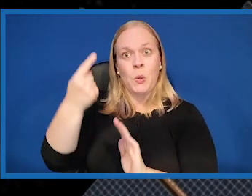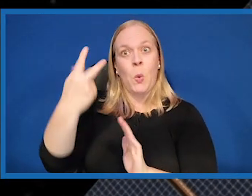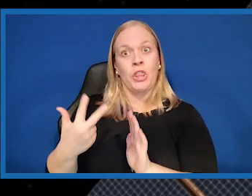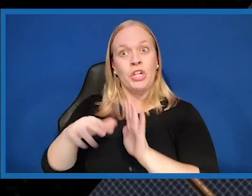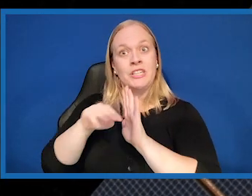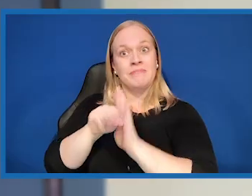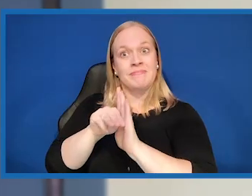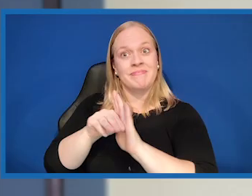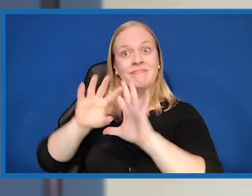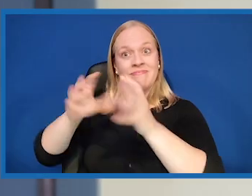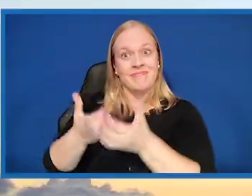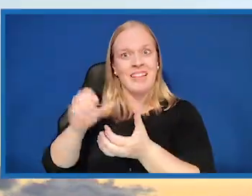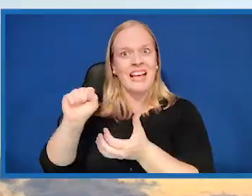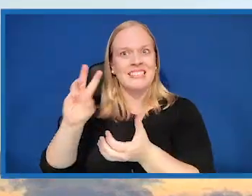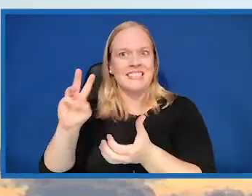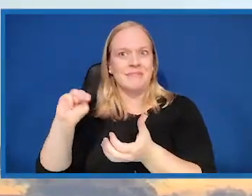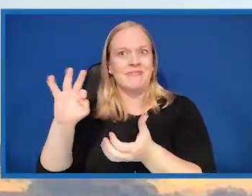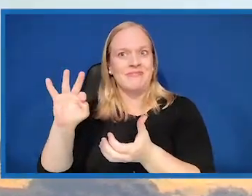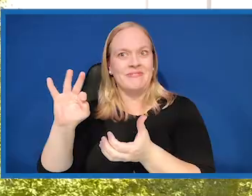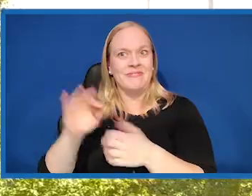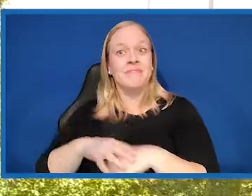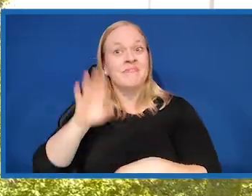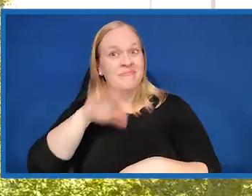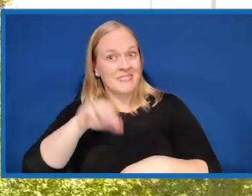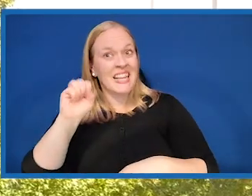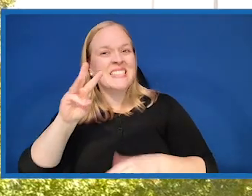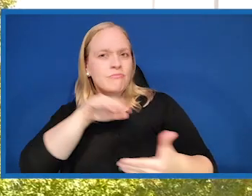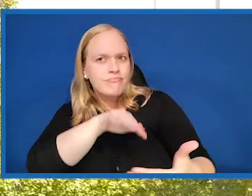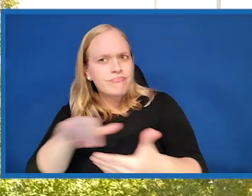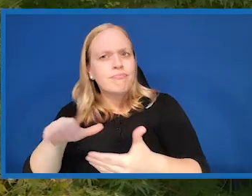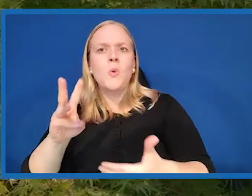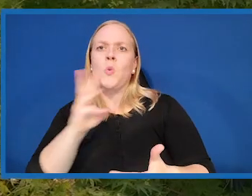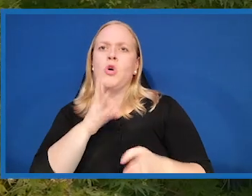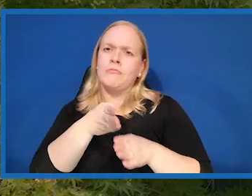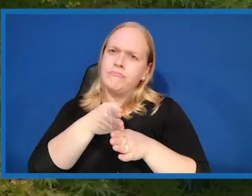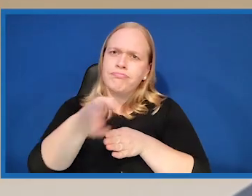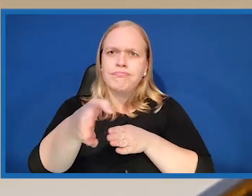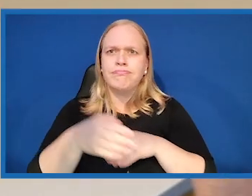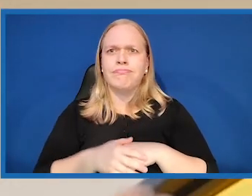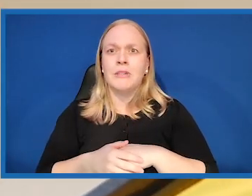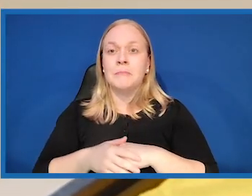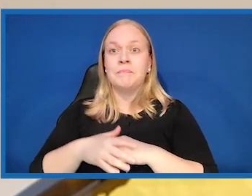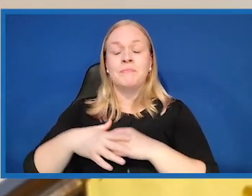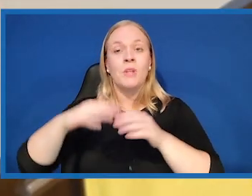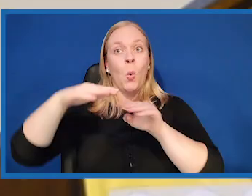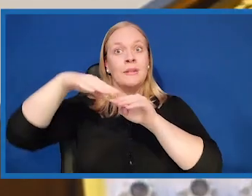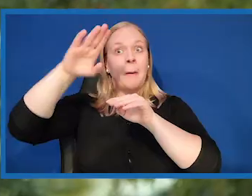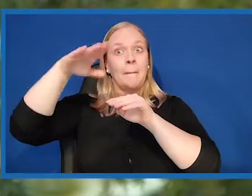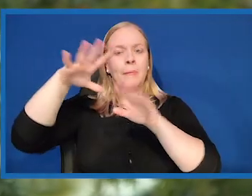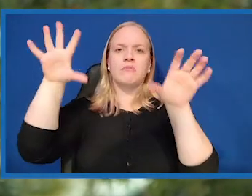SENTINEL-6 IS ALL ABOUT WATER. THIS SORT OF TOP HALF OF THE SATELLITE HOUSES THE MAIN INSTRUMENTS. WE HAVE WE THE ALTIMETER,